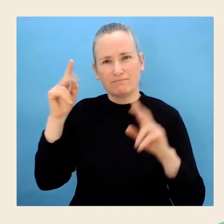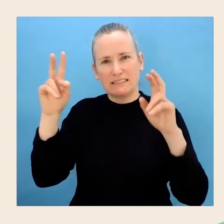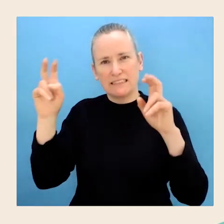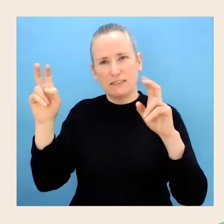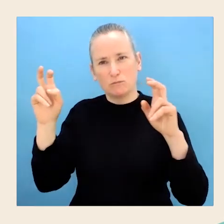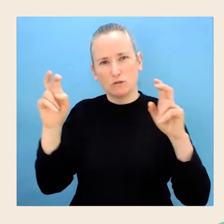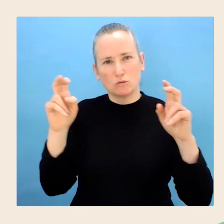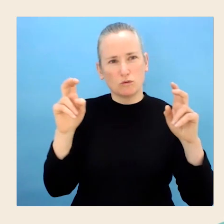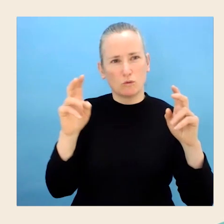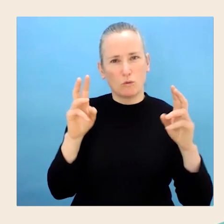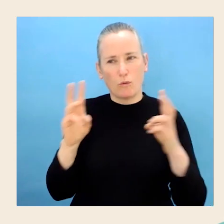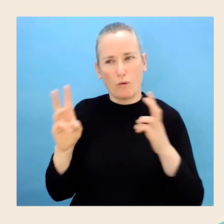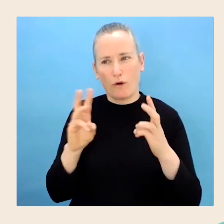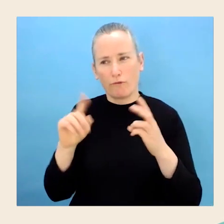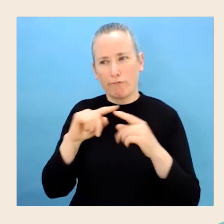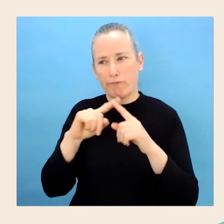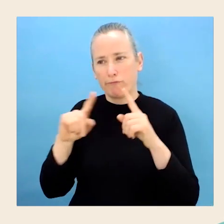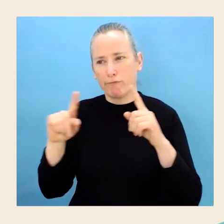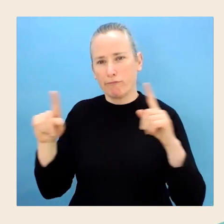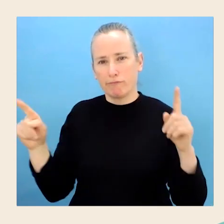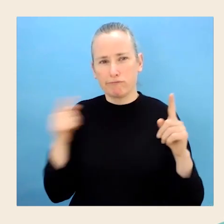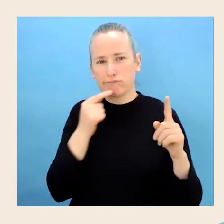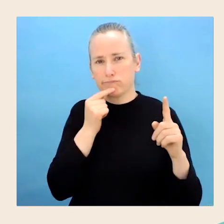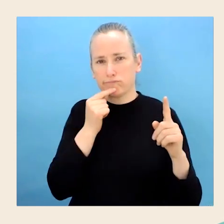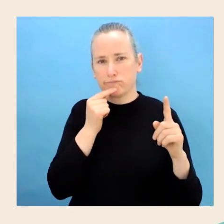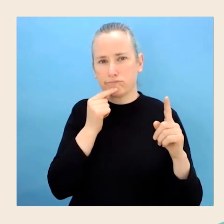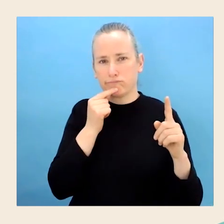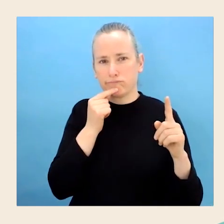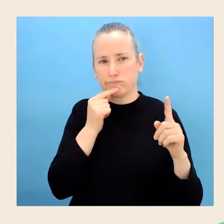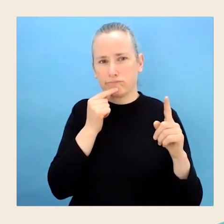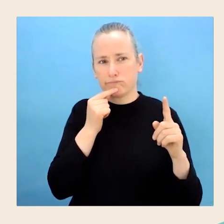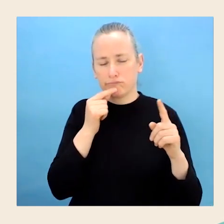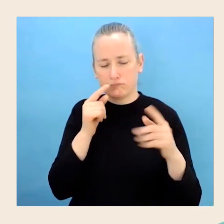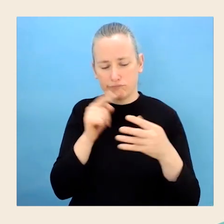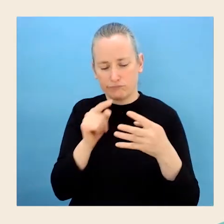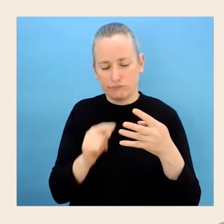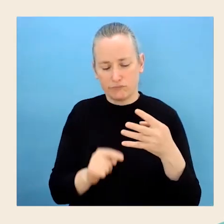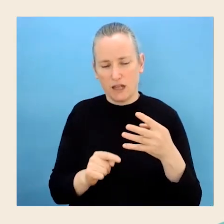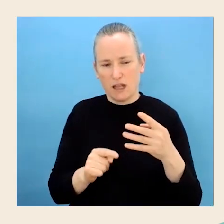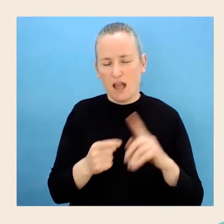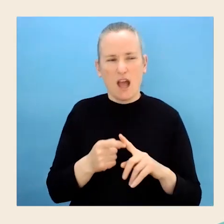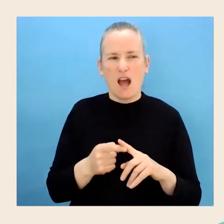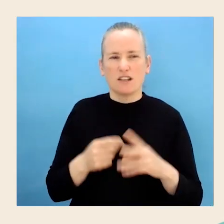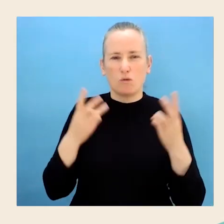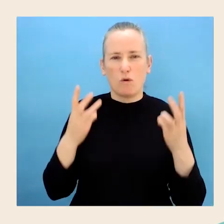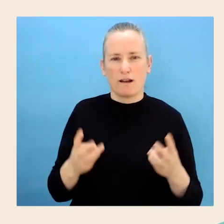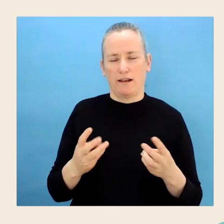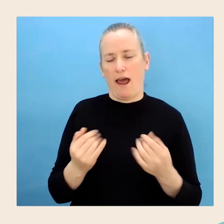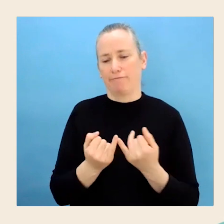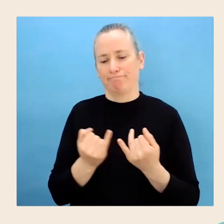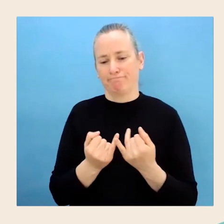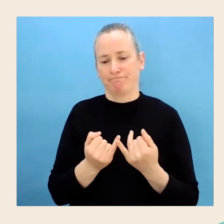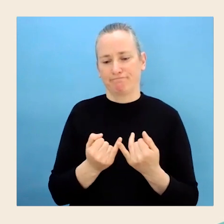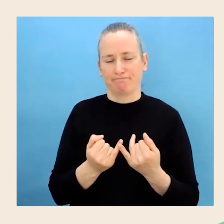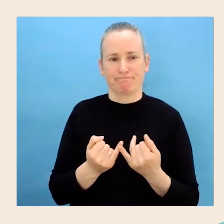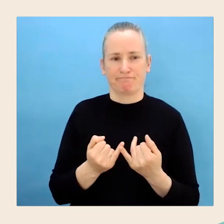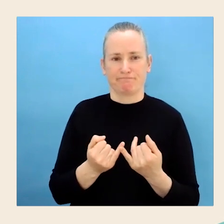for so many different kinds of pieces. Obviously, there wasn't going to be a way to characterise,